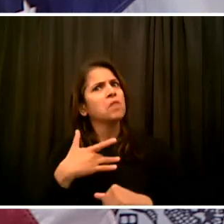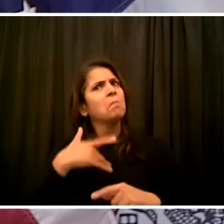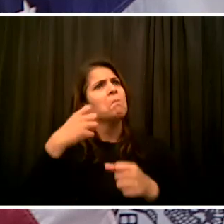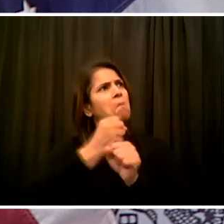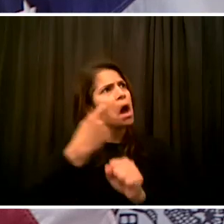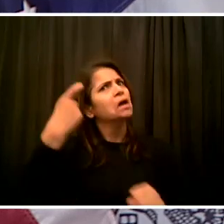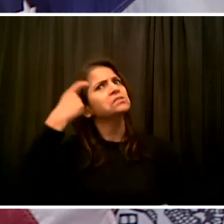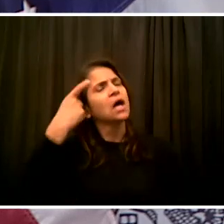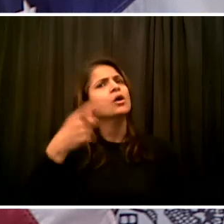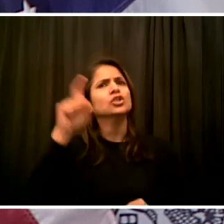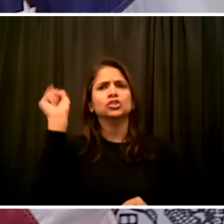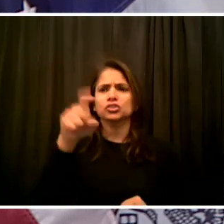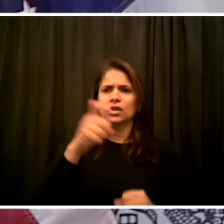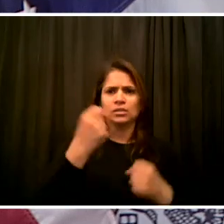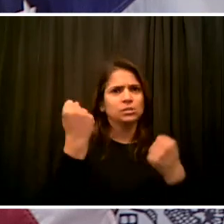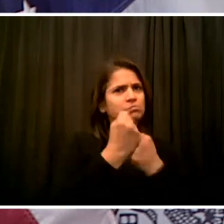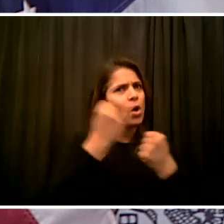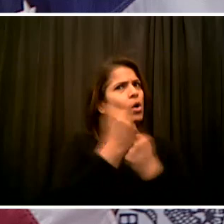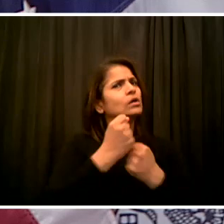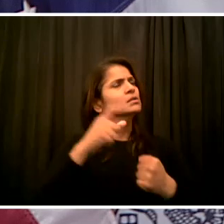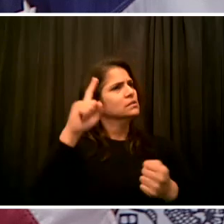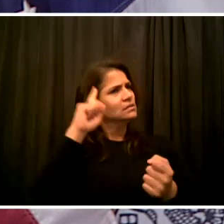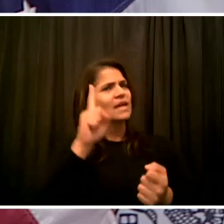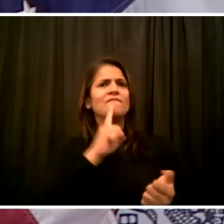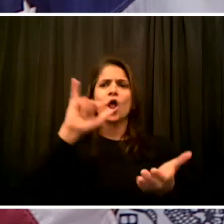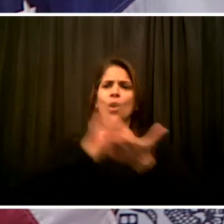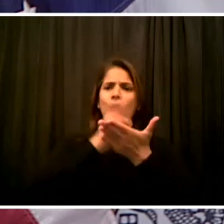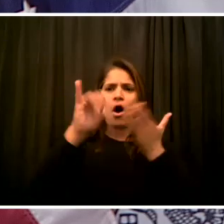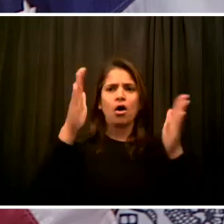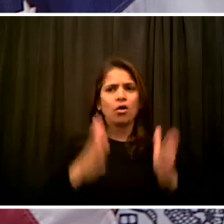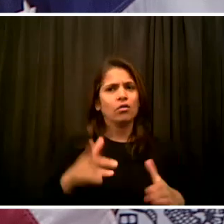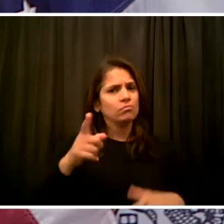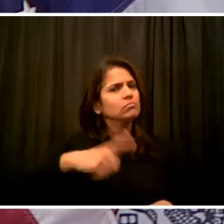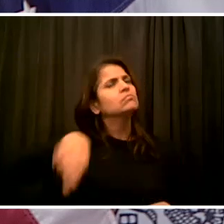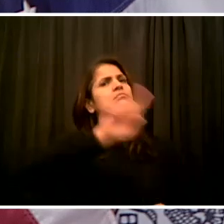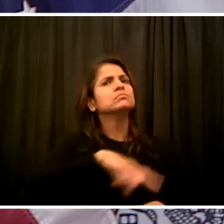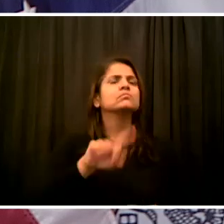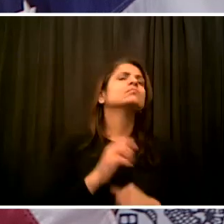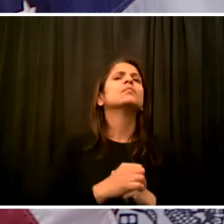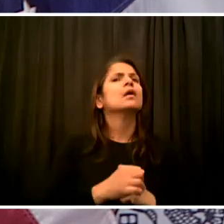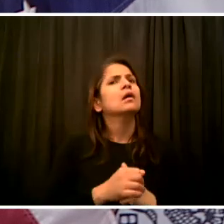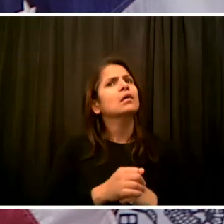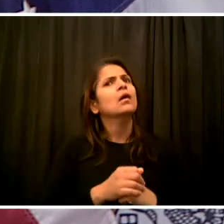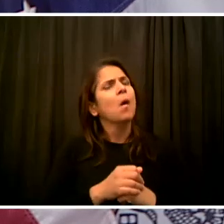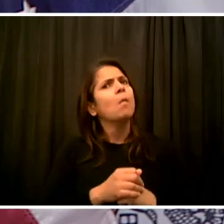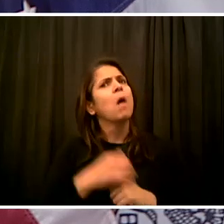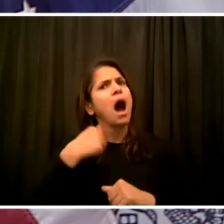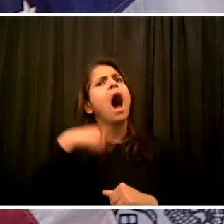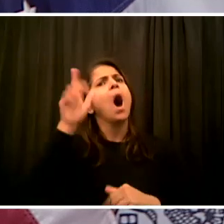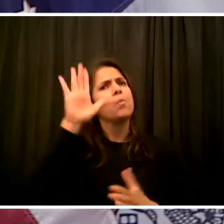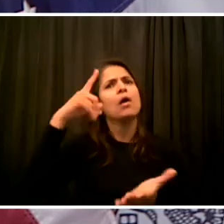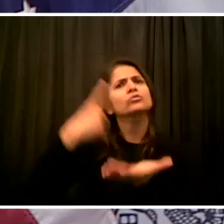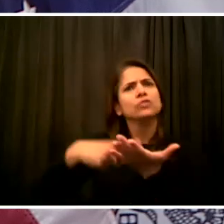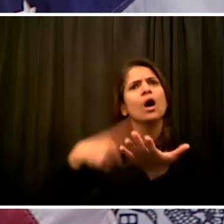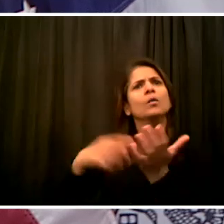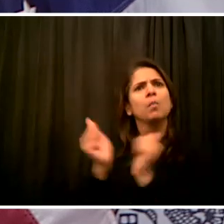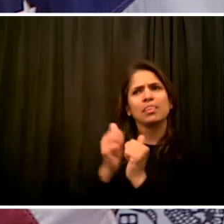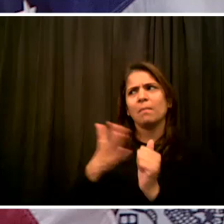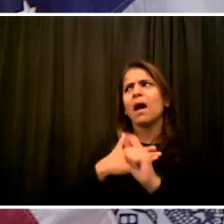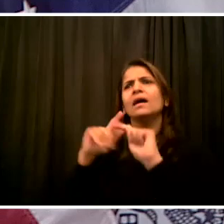SO I DON'T HAVE AN IMMEDIATE ANSWER FOR YOU. I THINK IT MAKES SENSE THAT WE HAVE TO BE SENSITIVE TODEAF NEW YORKERS AND SUPPORT THEM IN